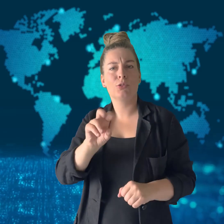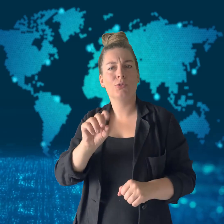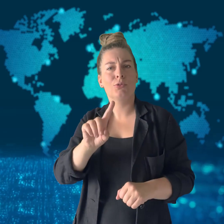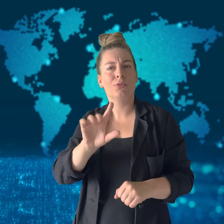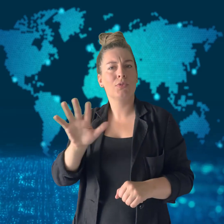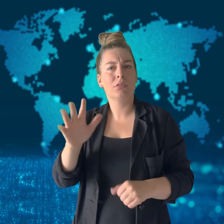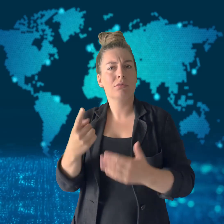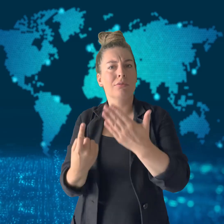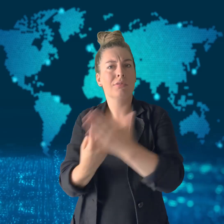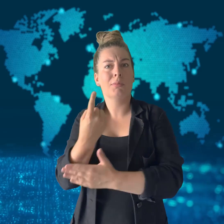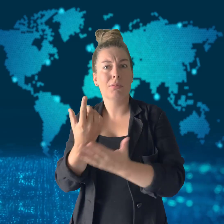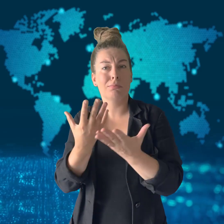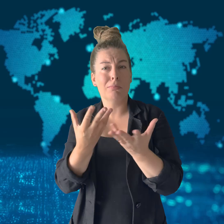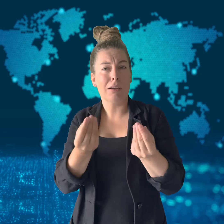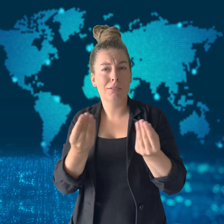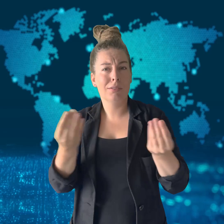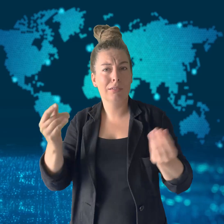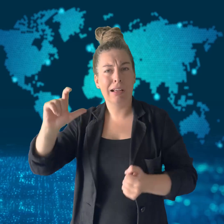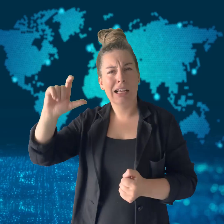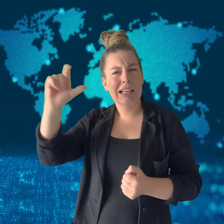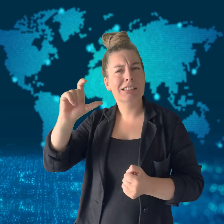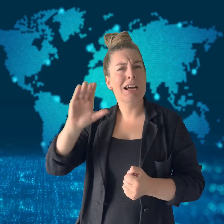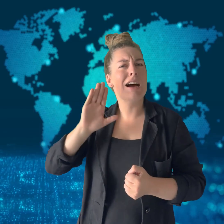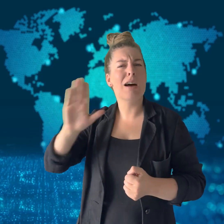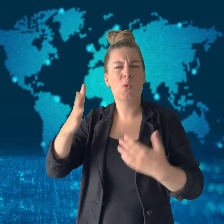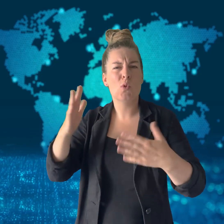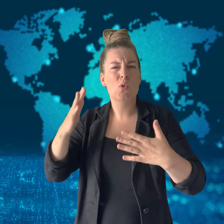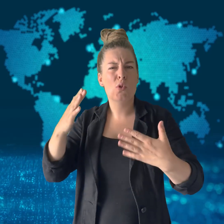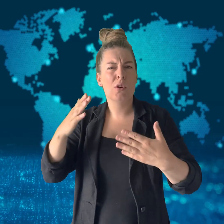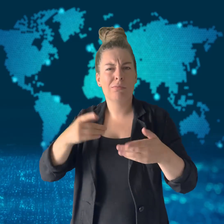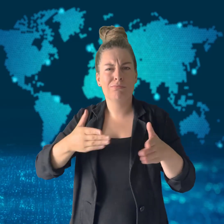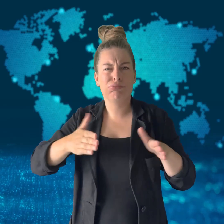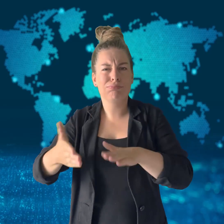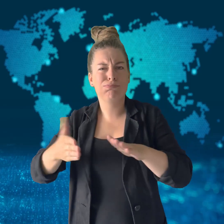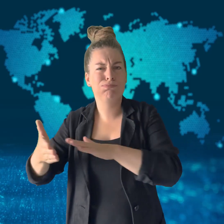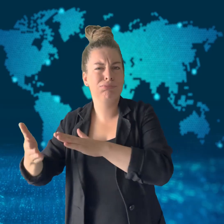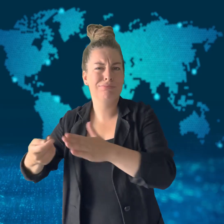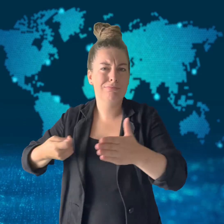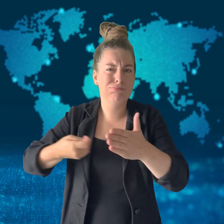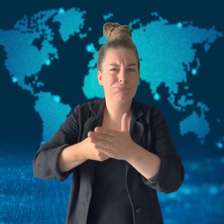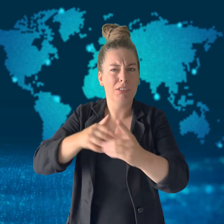The stabber was immediately arrested by other soldiers on patrol.